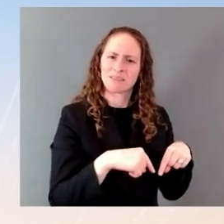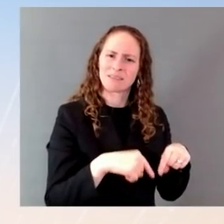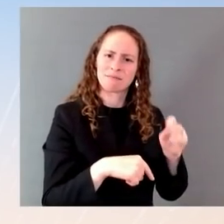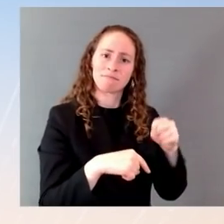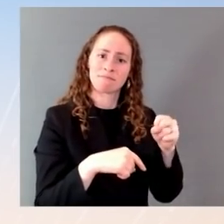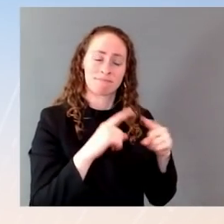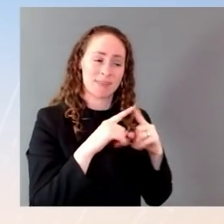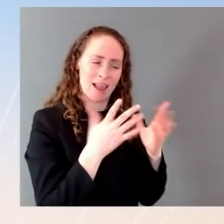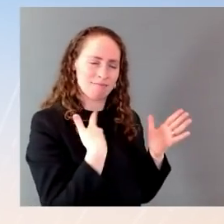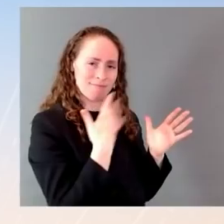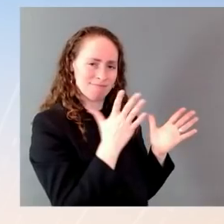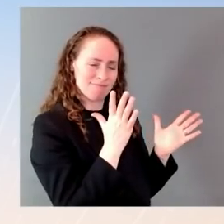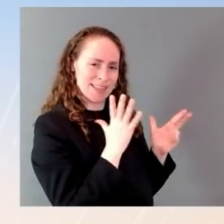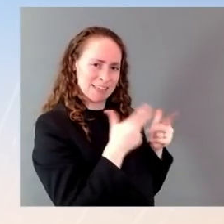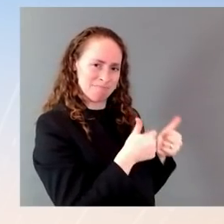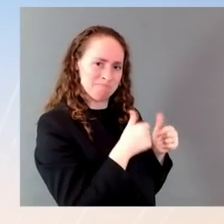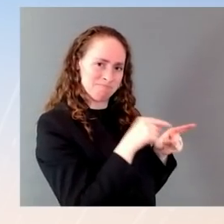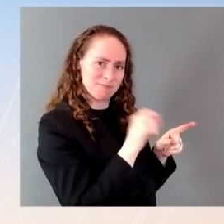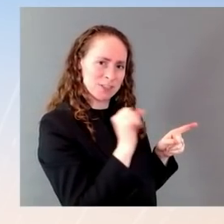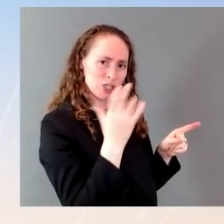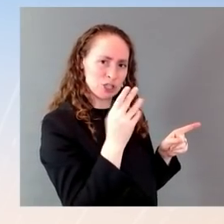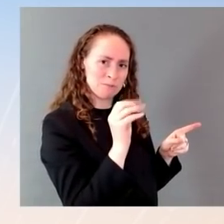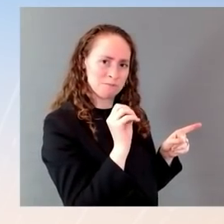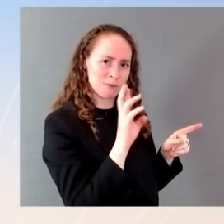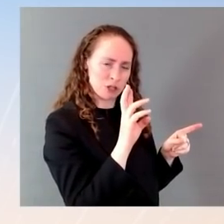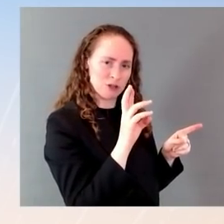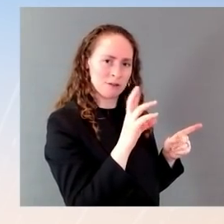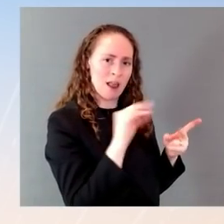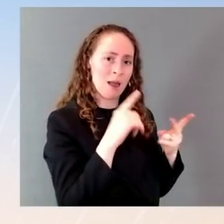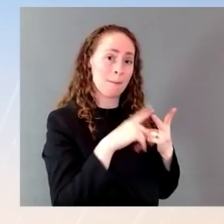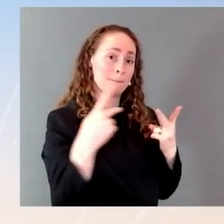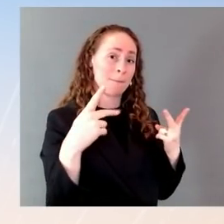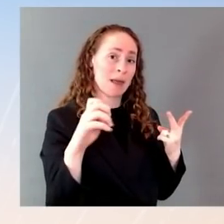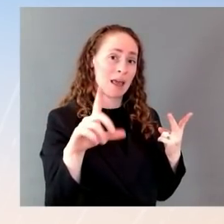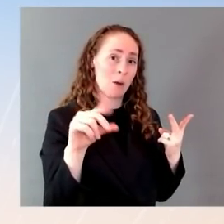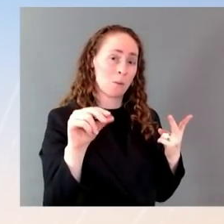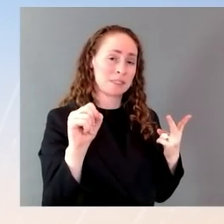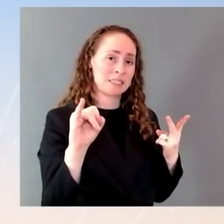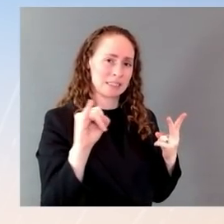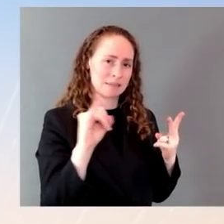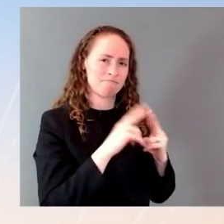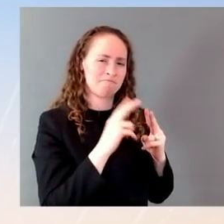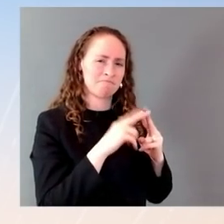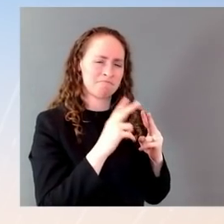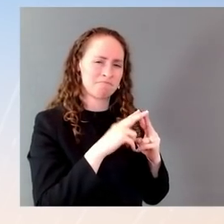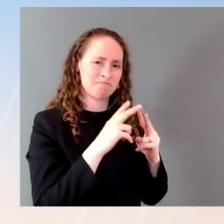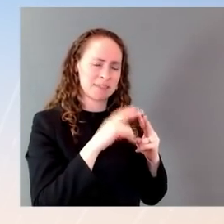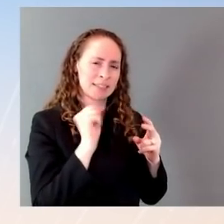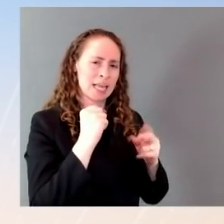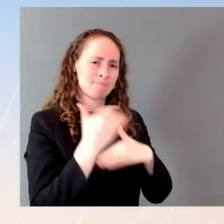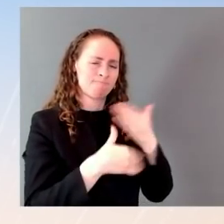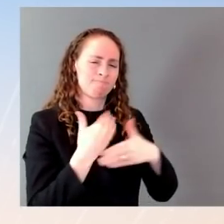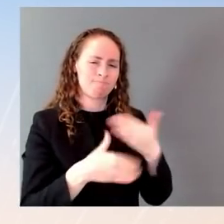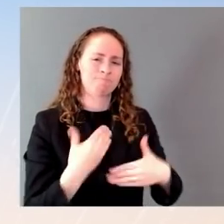The Press: Since we're on the subject of Build Back Better, can you map out for us what's going to be happening over the next few weeks?